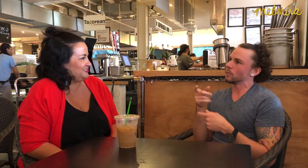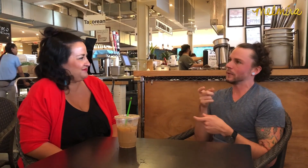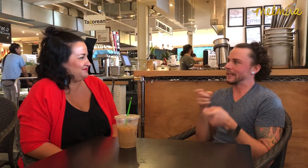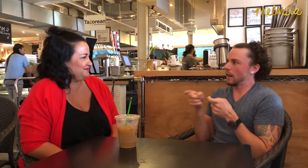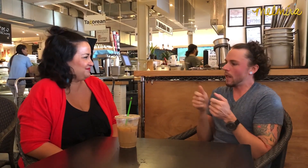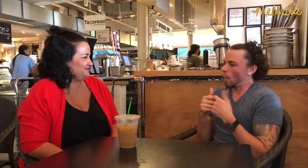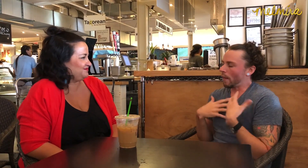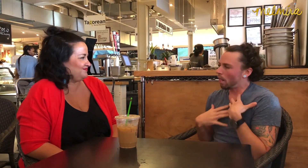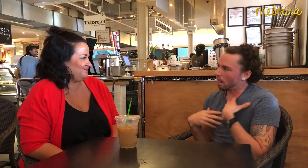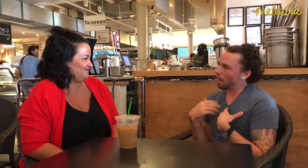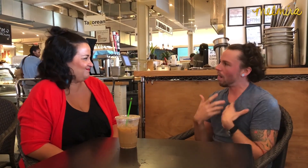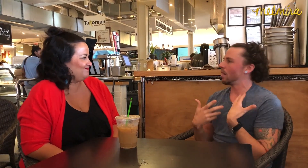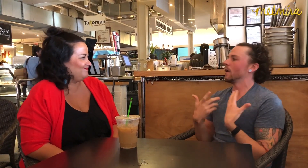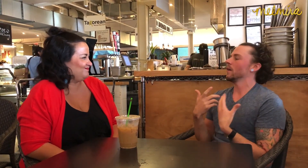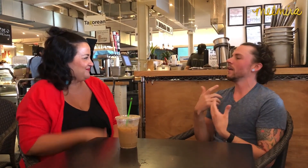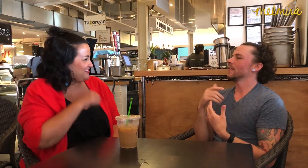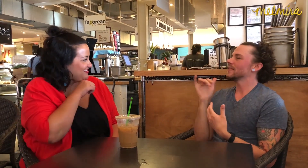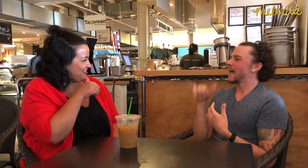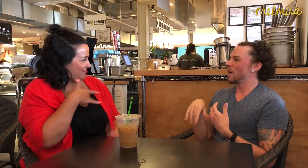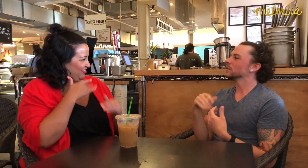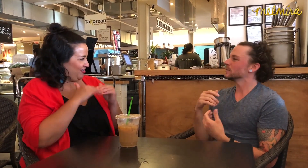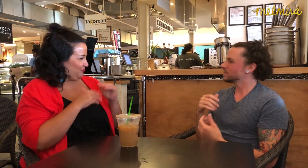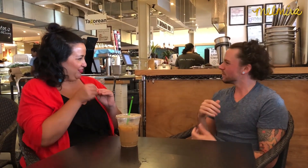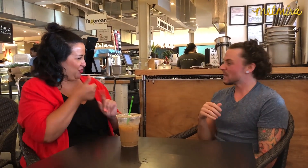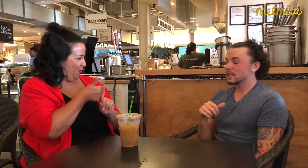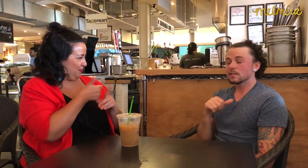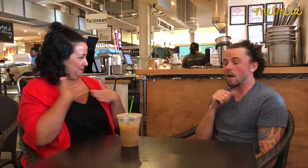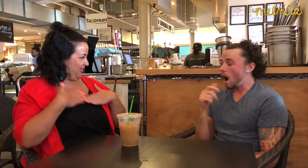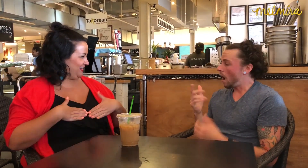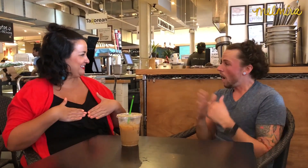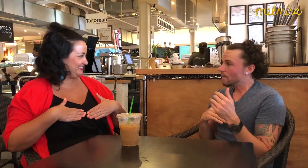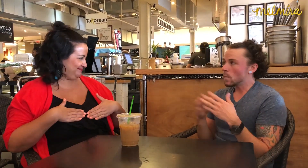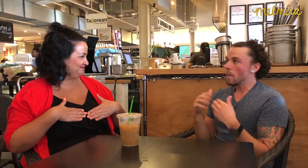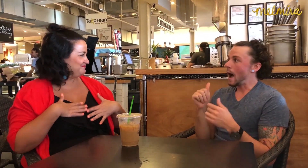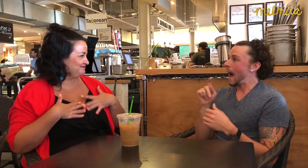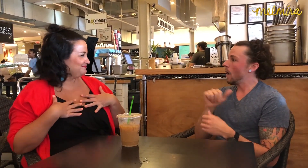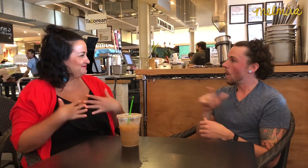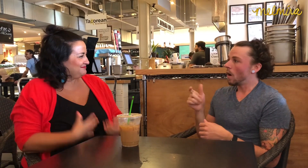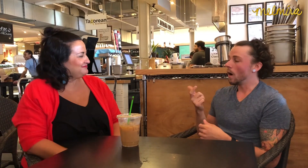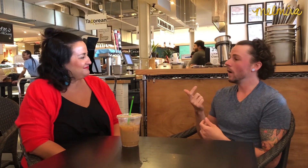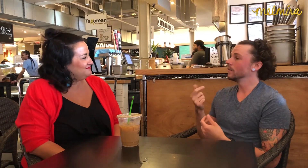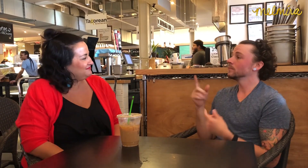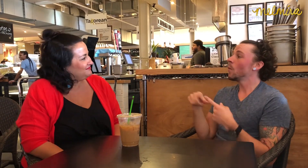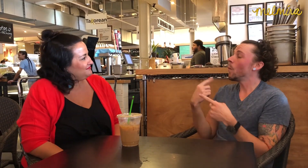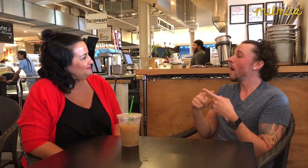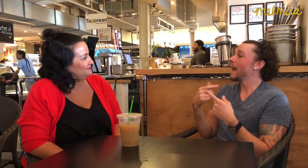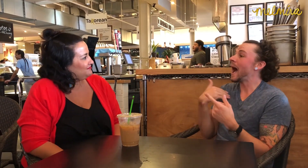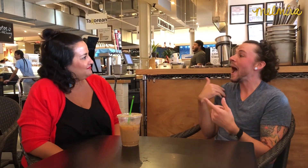accepting my body. You didn't feel comfortable in your own body. I was not comfortable at all.